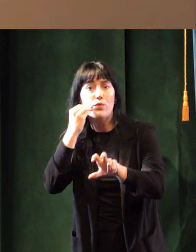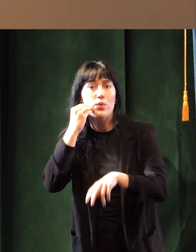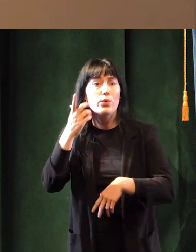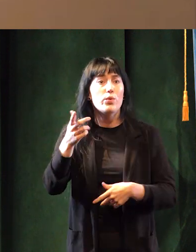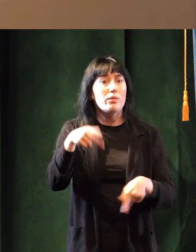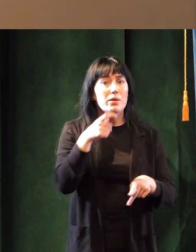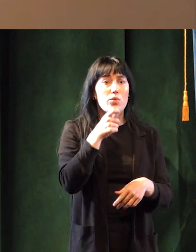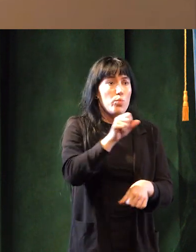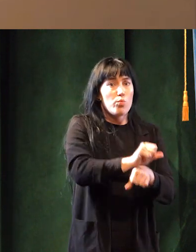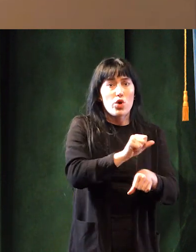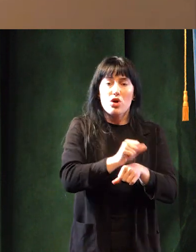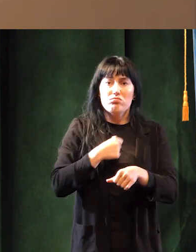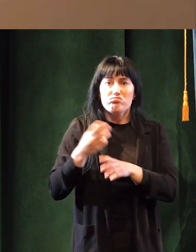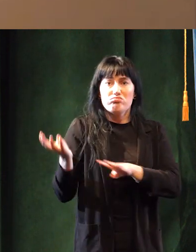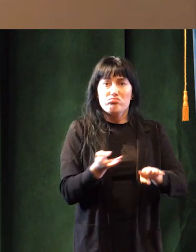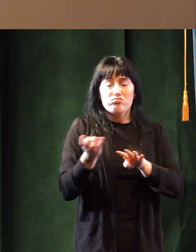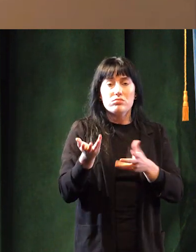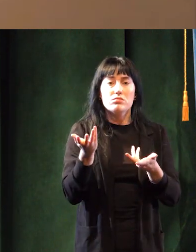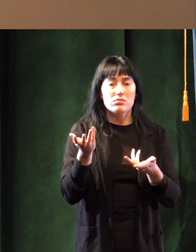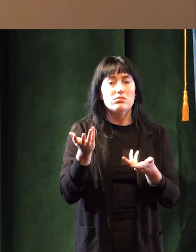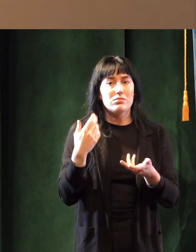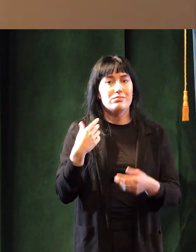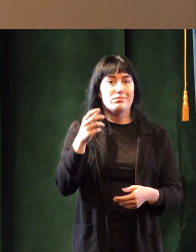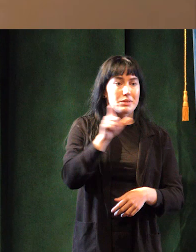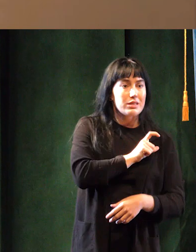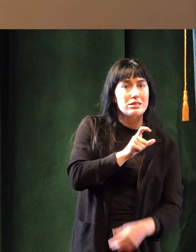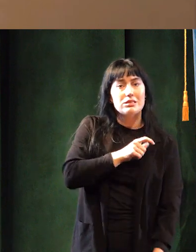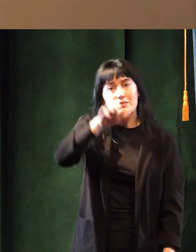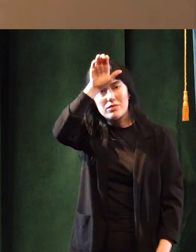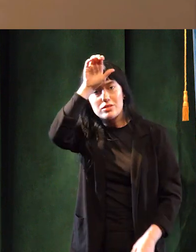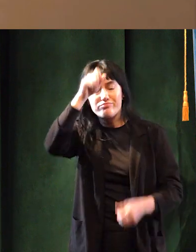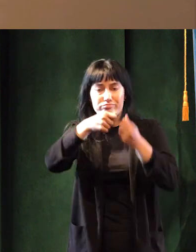behind the counters at pharmacies police officers firefighters and so many more